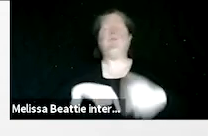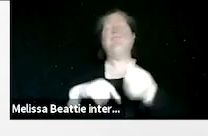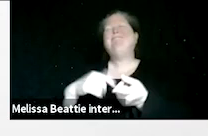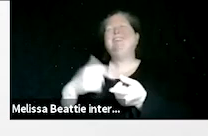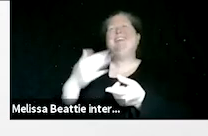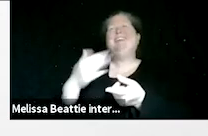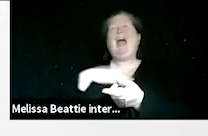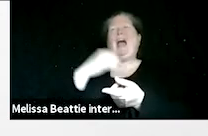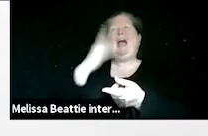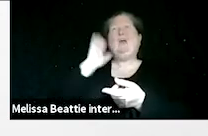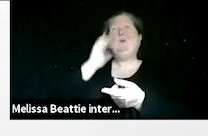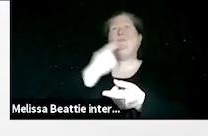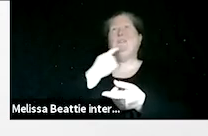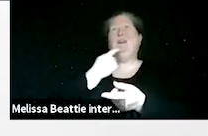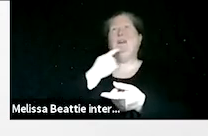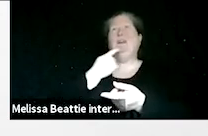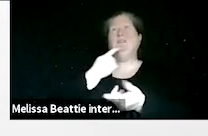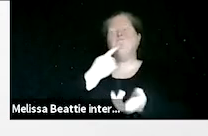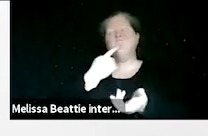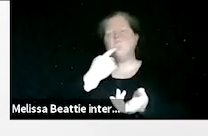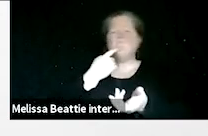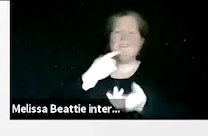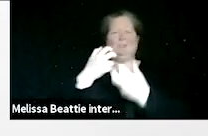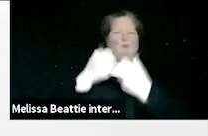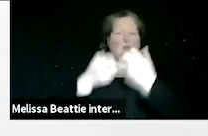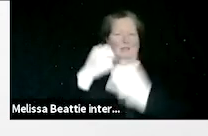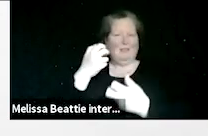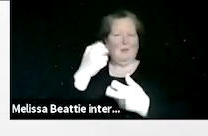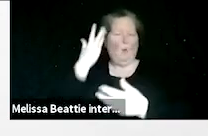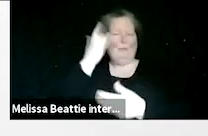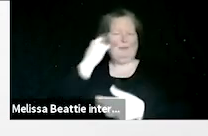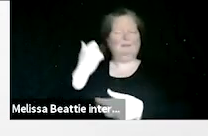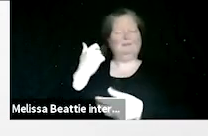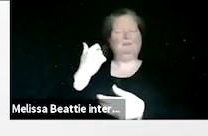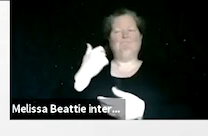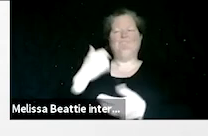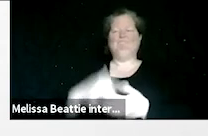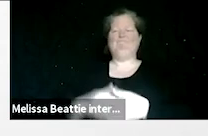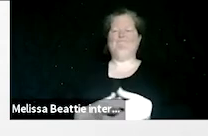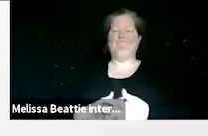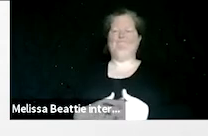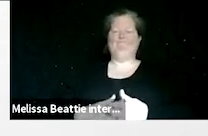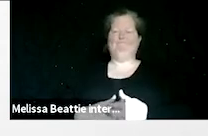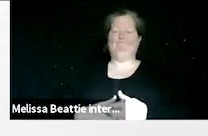Ben Woelk: It's tricky, because I would say that their respect for the program is higher now